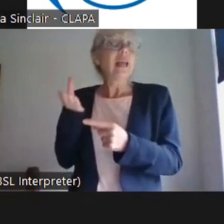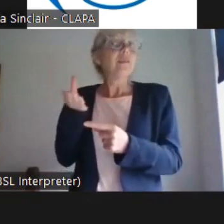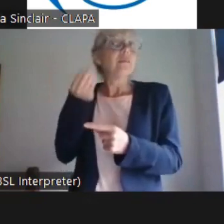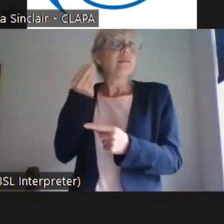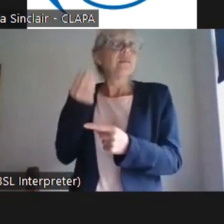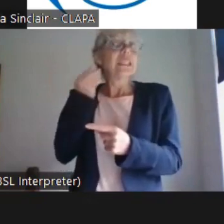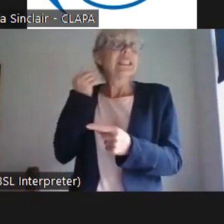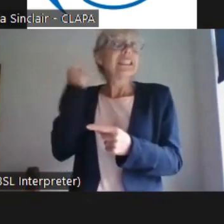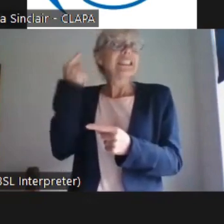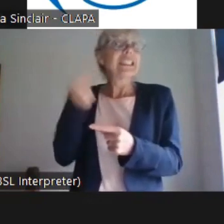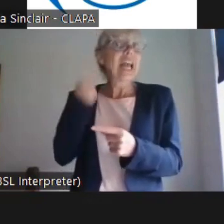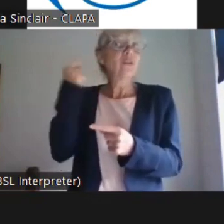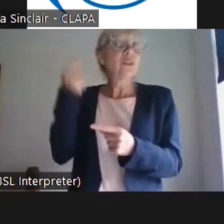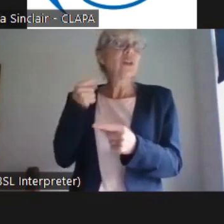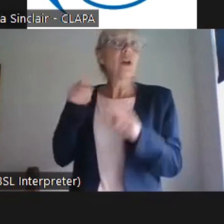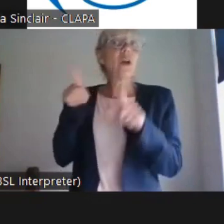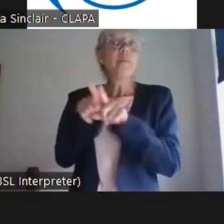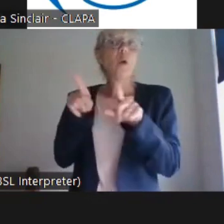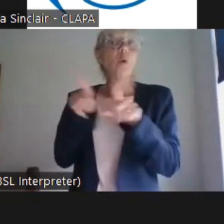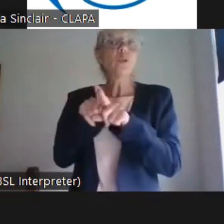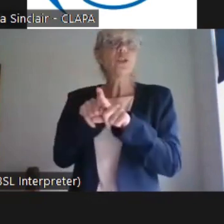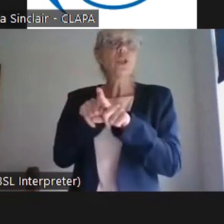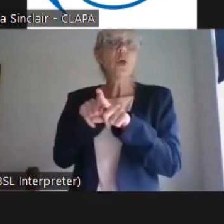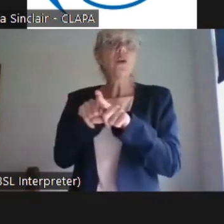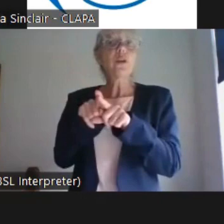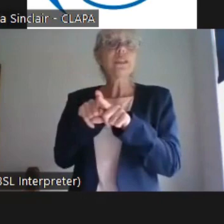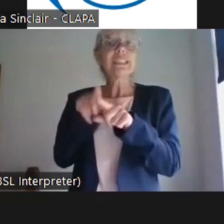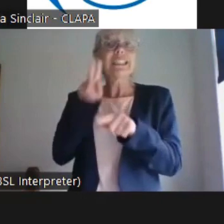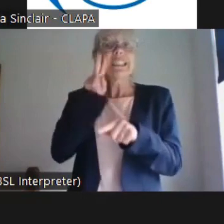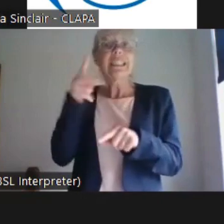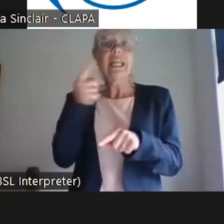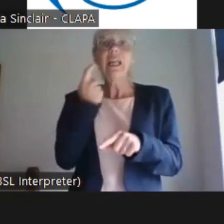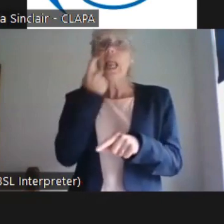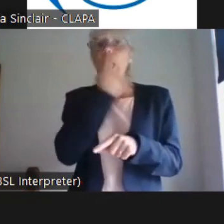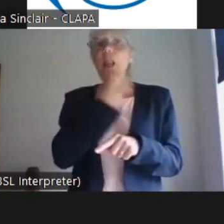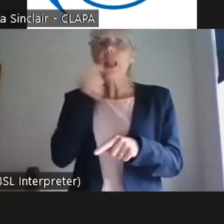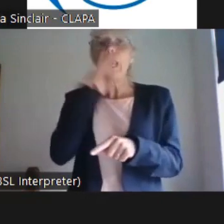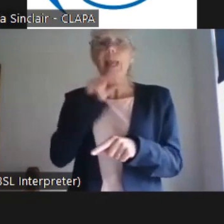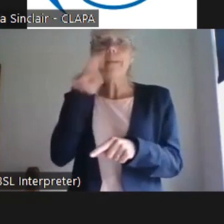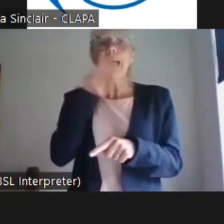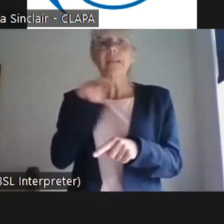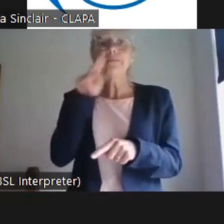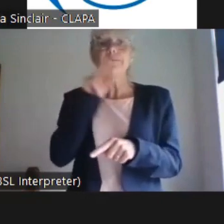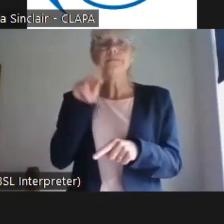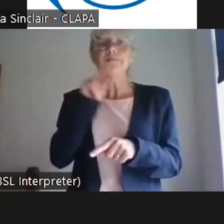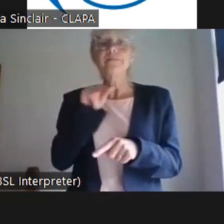much as possible but they're also seeing your lip pattern and so both modalities both vision